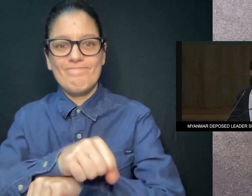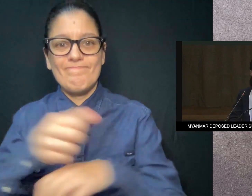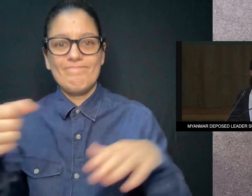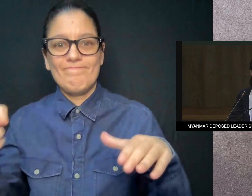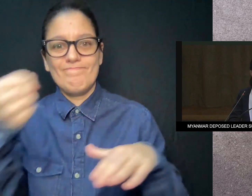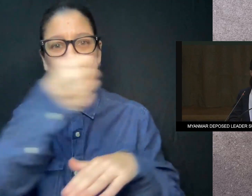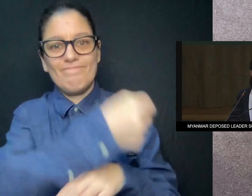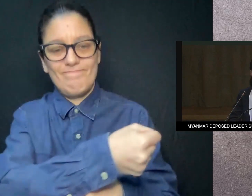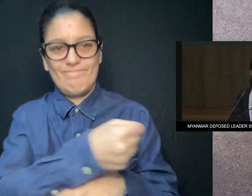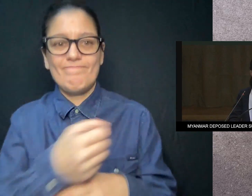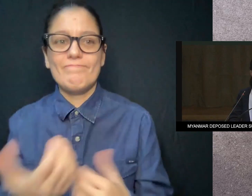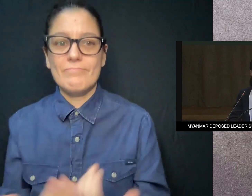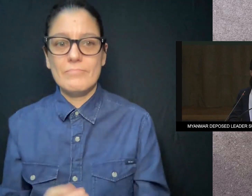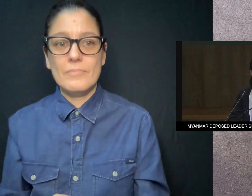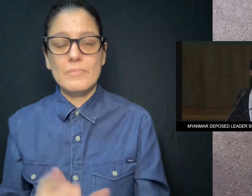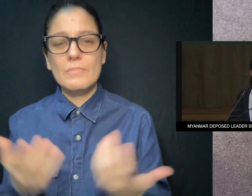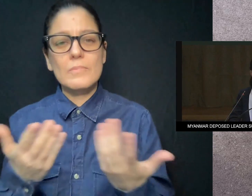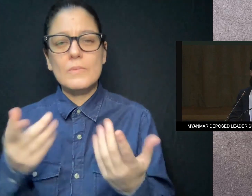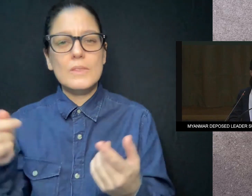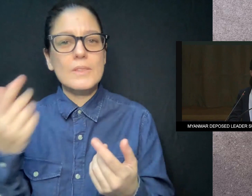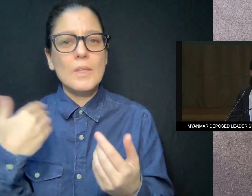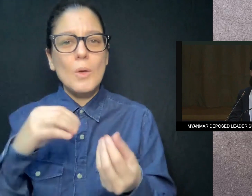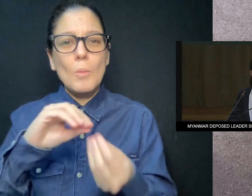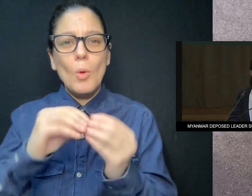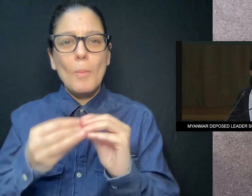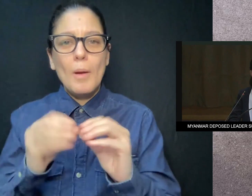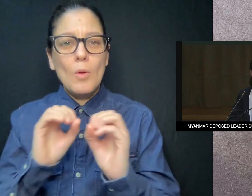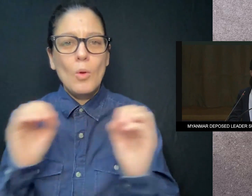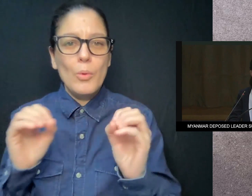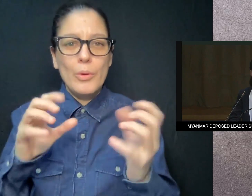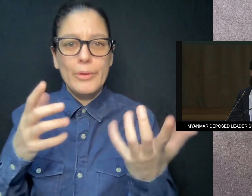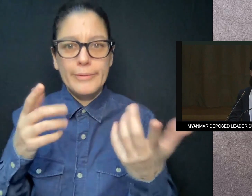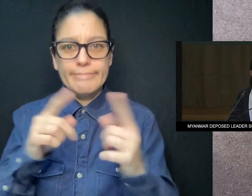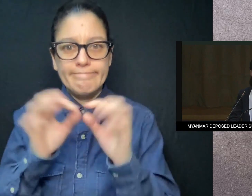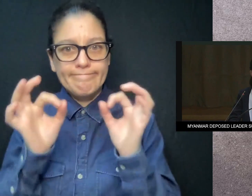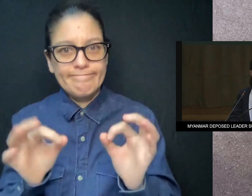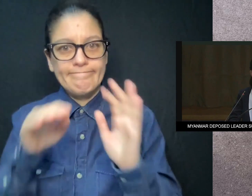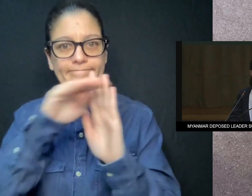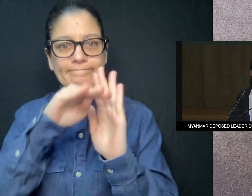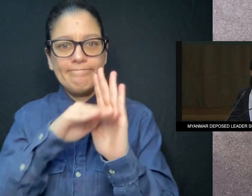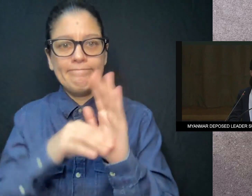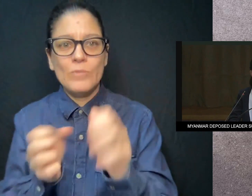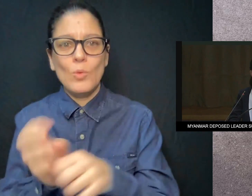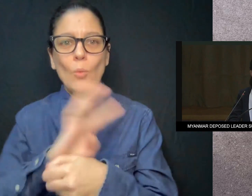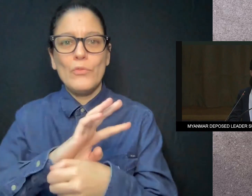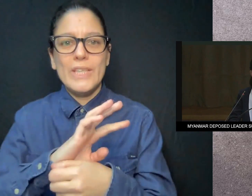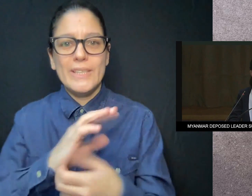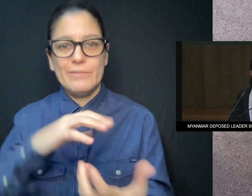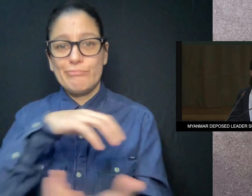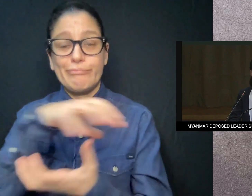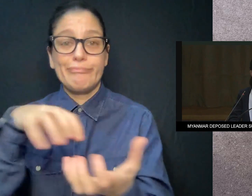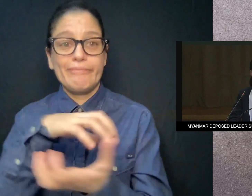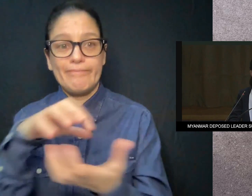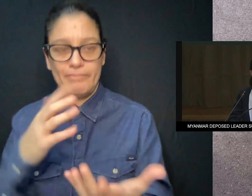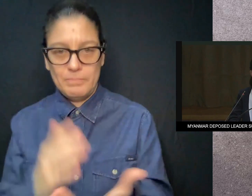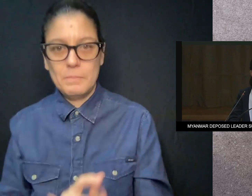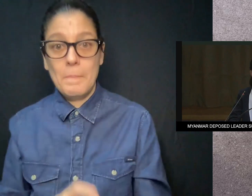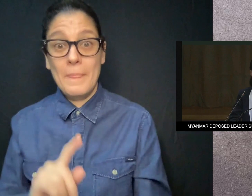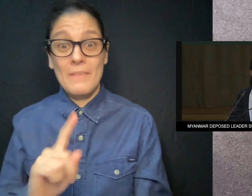to four years in prison on charges of incitement and breaking Covid 19 rules